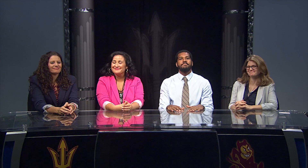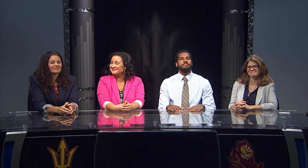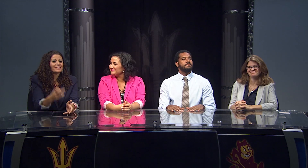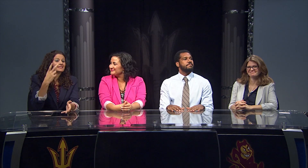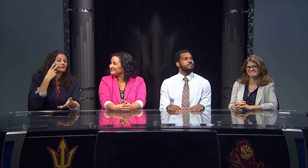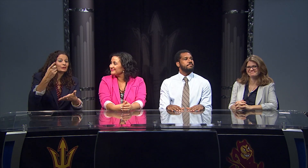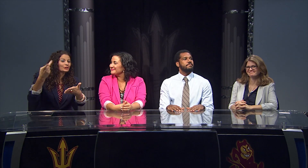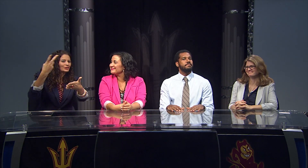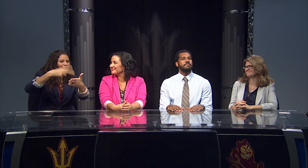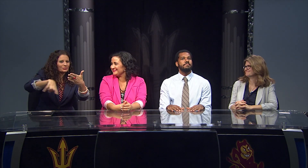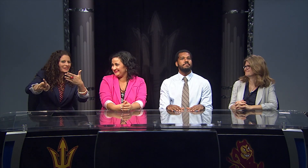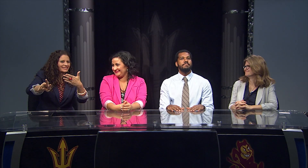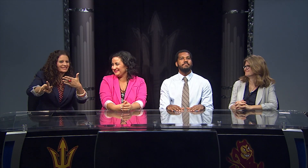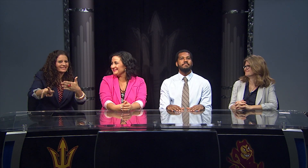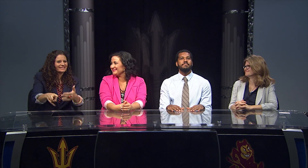We'll see you in two weeks.